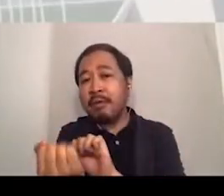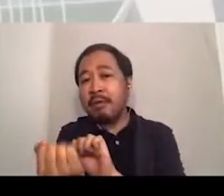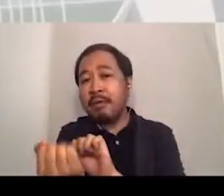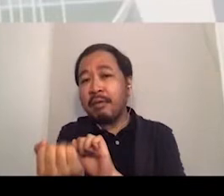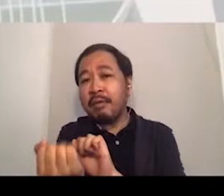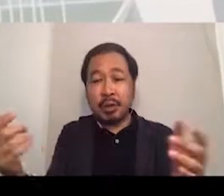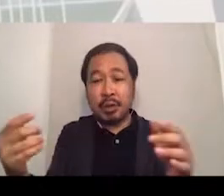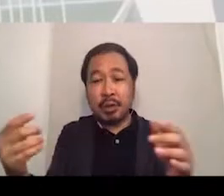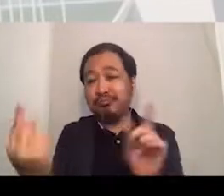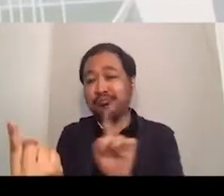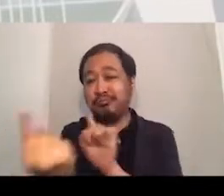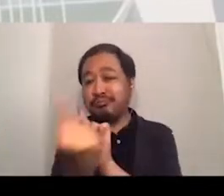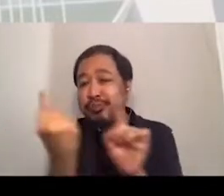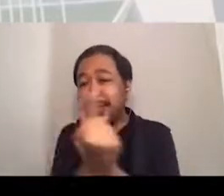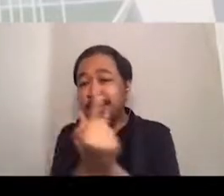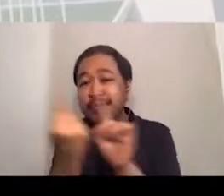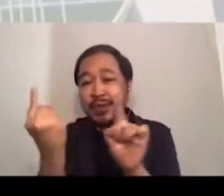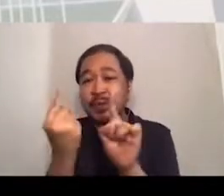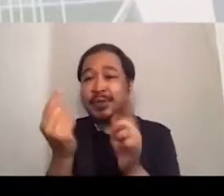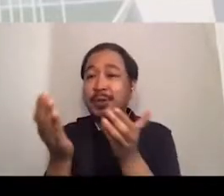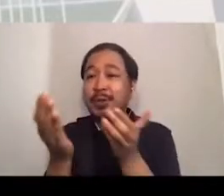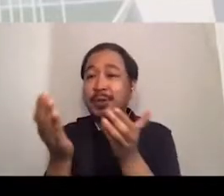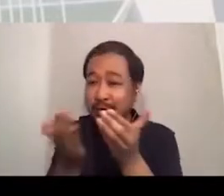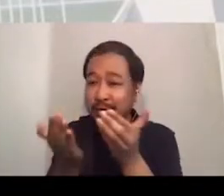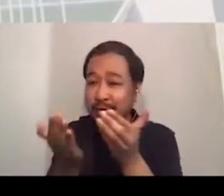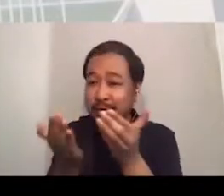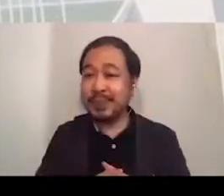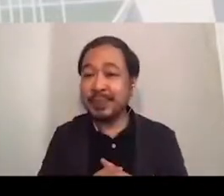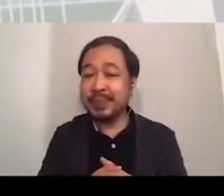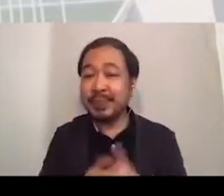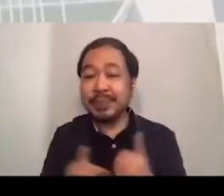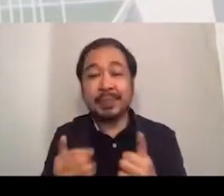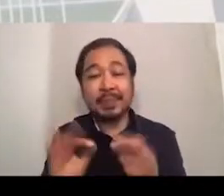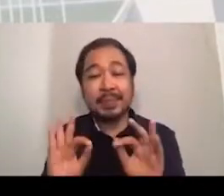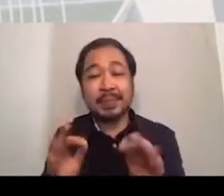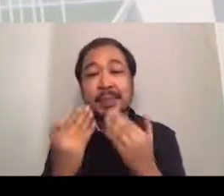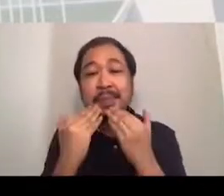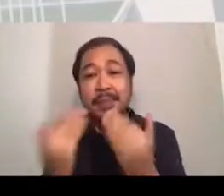I mean, we saw even in the earlier video that we showed that